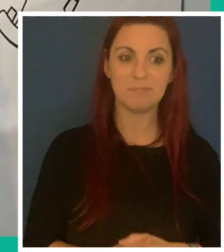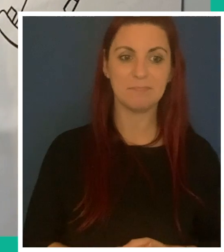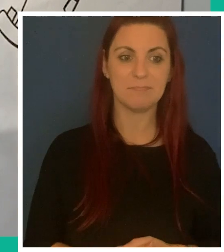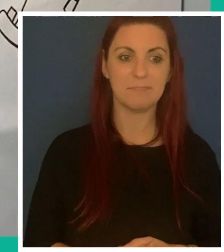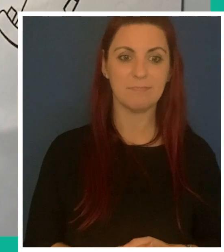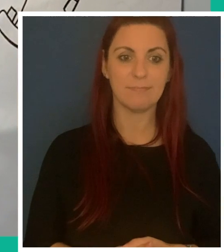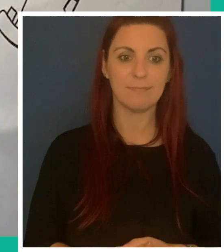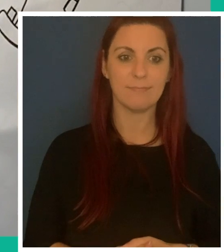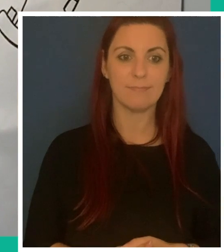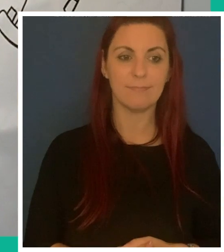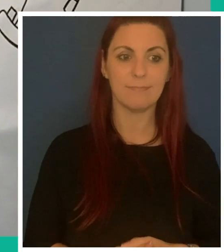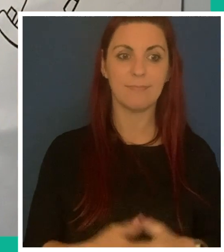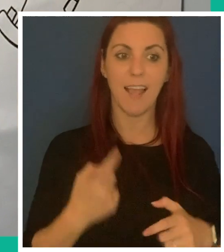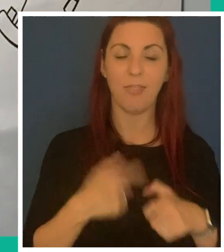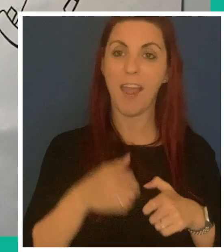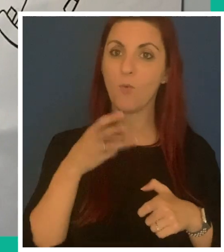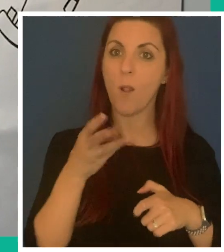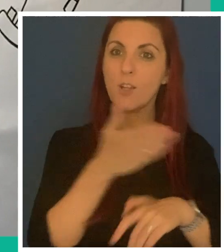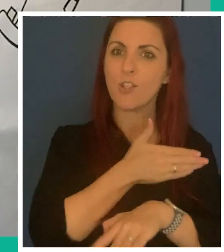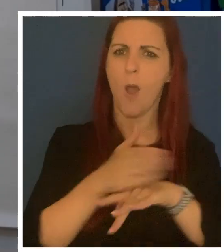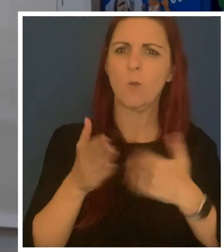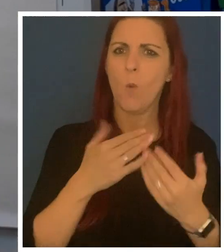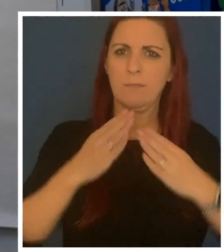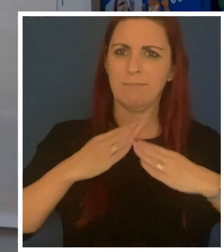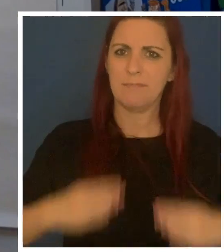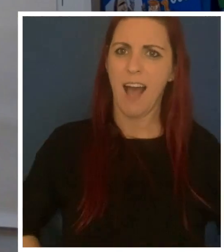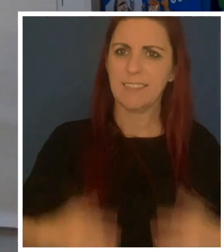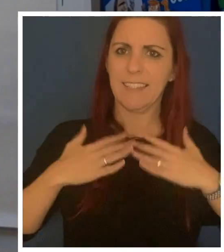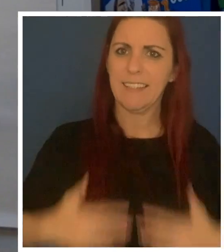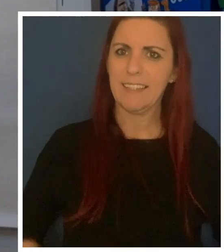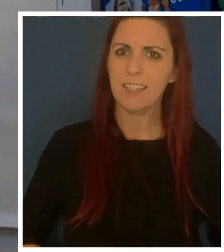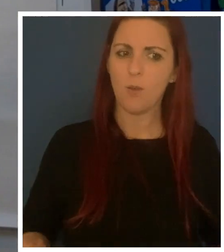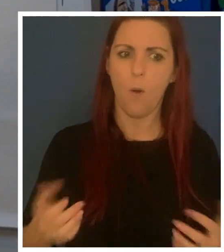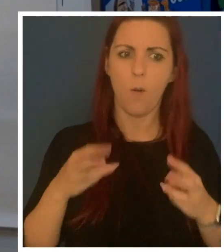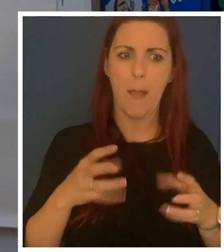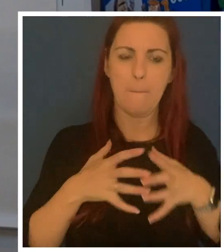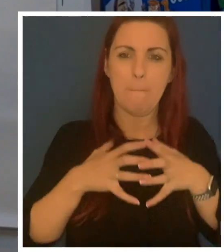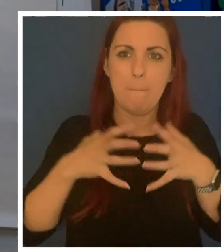And then we're going to start on his body. So his body is a big tubby body.